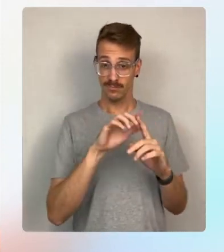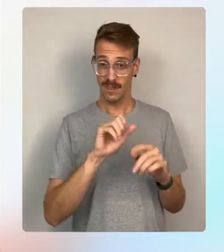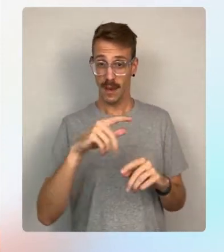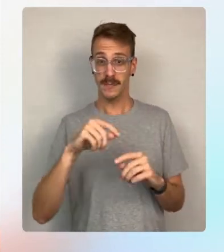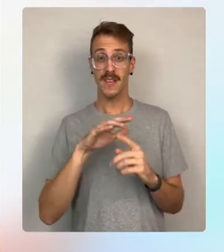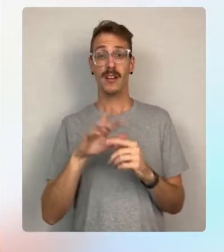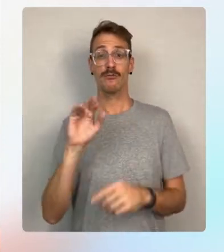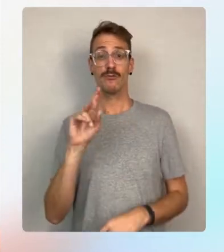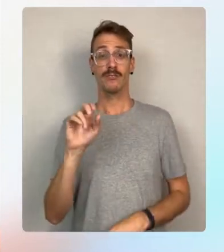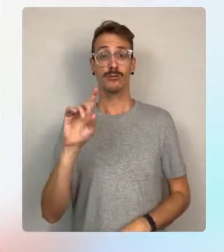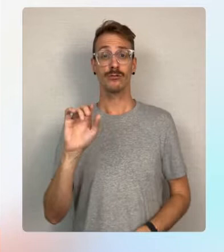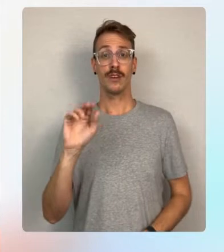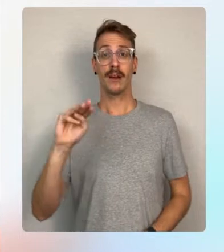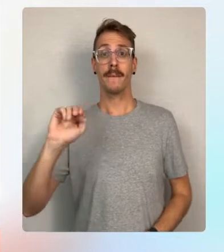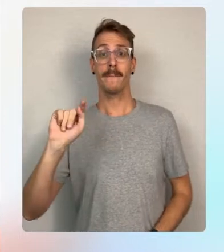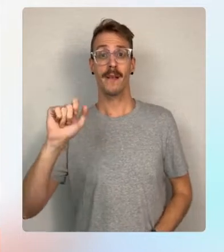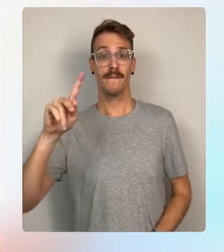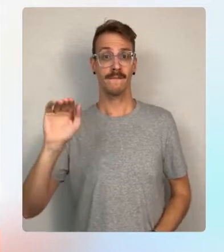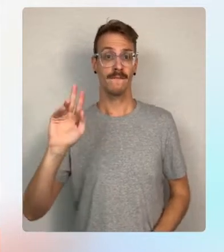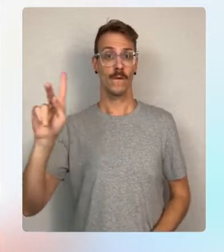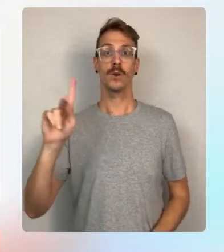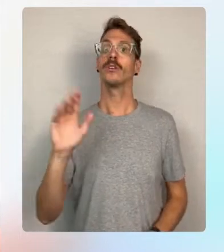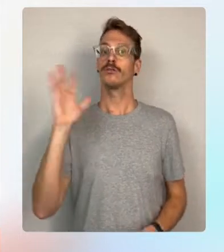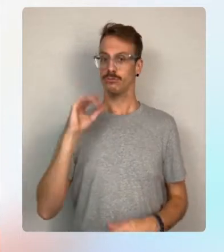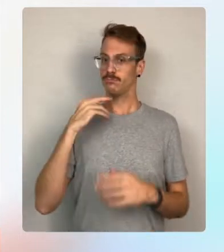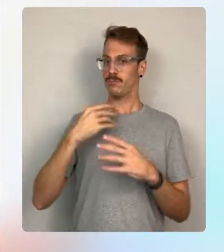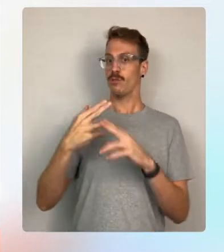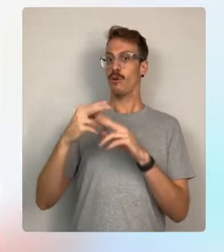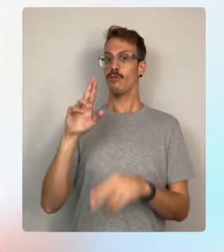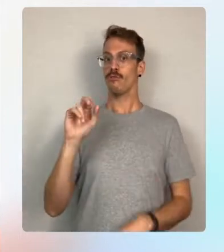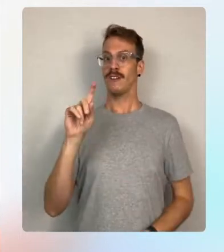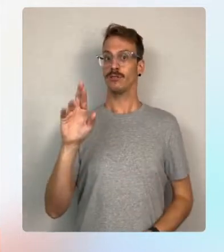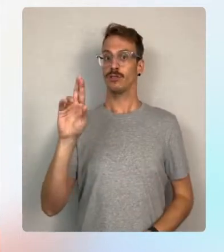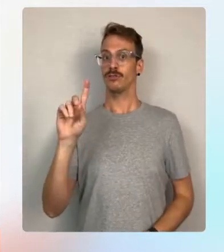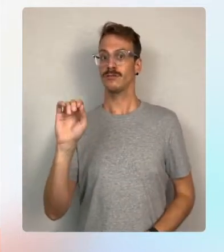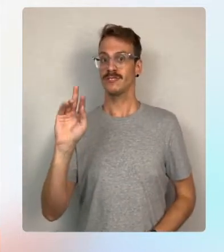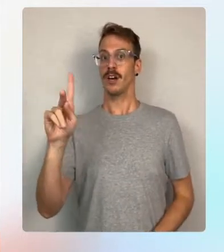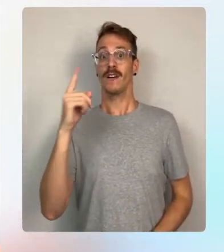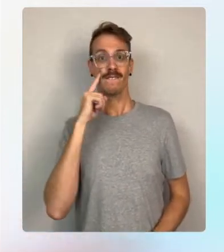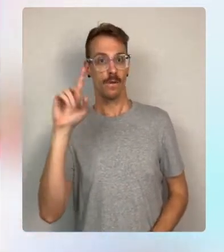as well as RenderDoc Meta Fork, formally known as RenderDoc for Oculus.